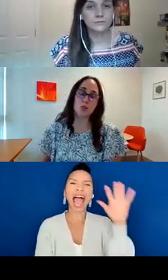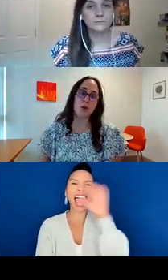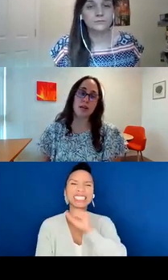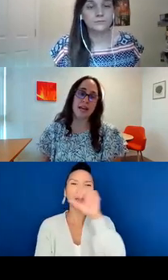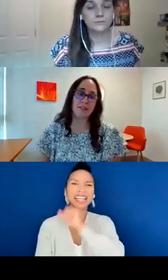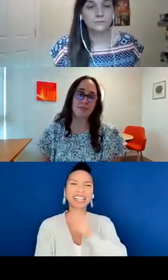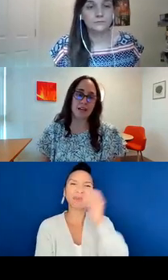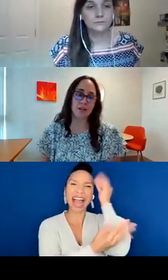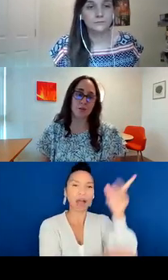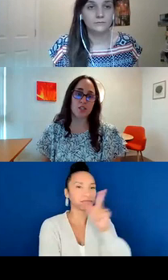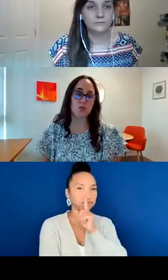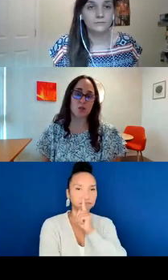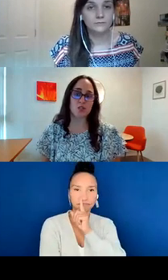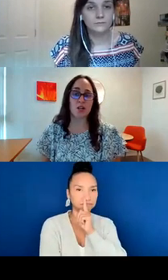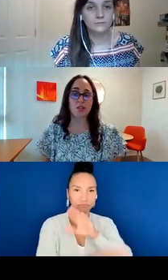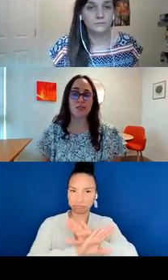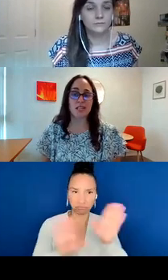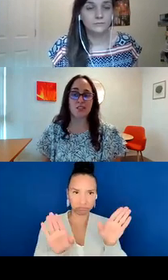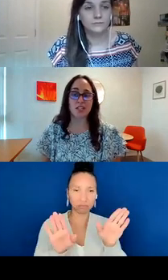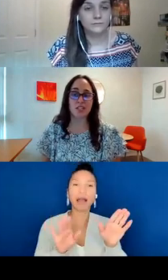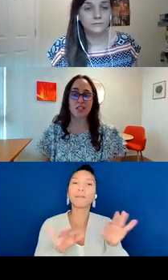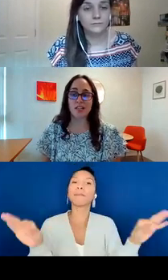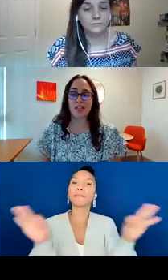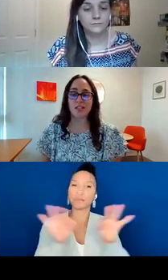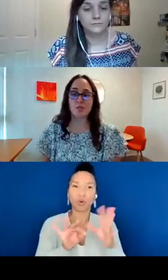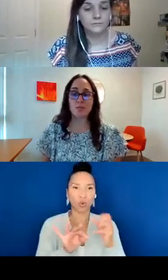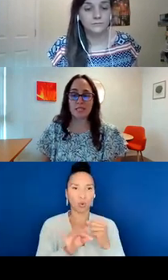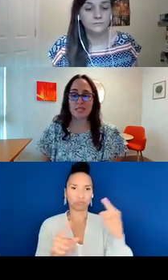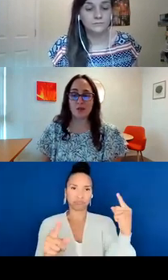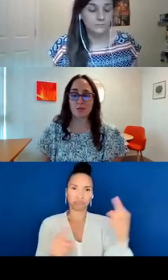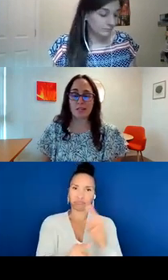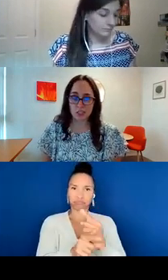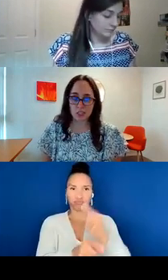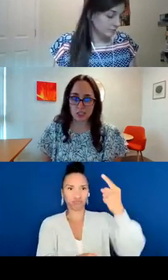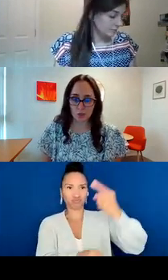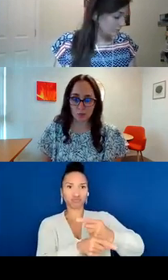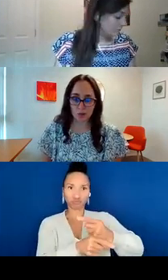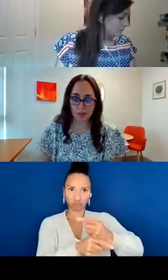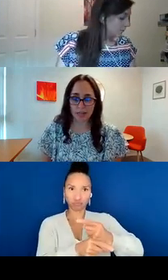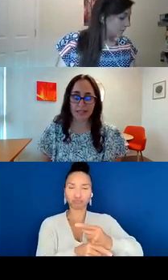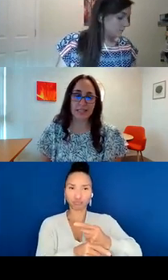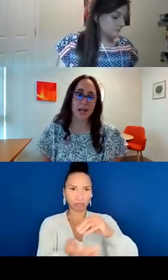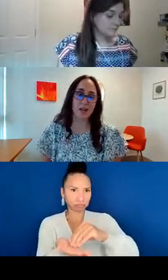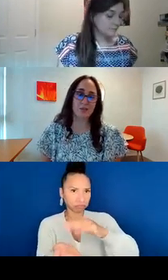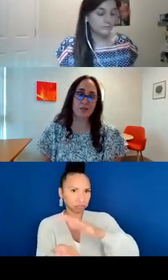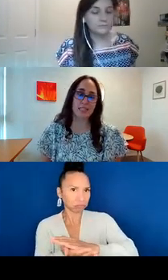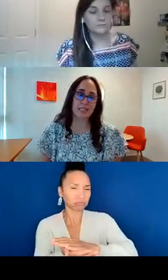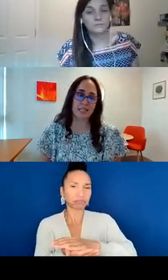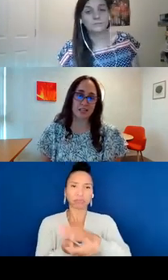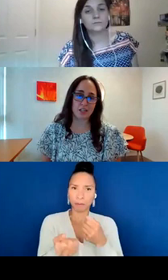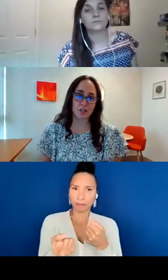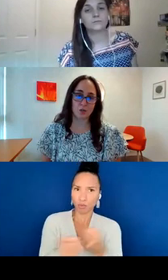You do want to have adequate source documentation, so meaning records to support any of the data